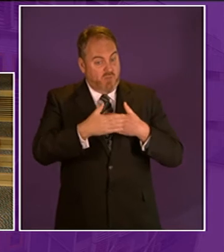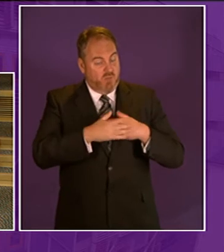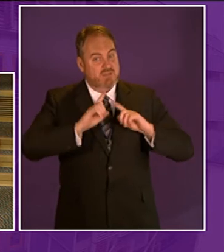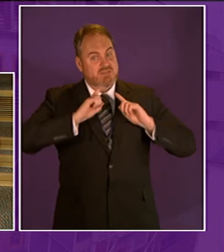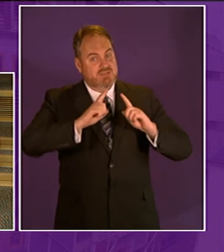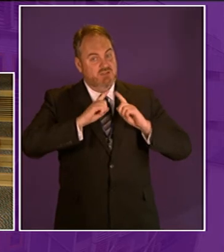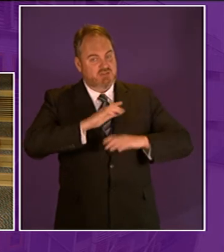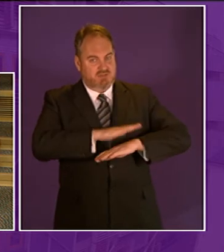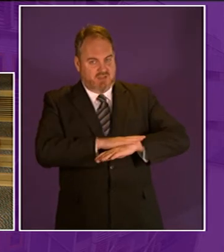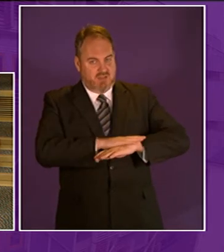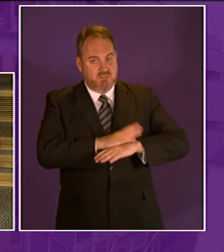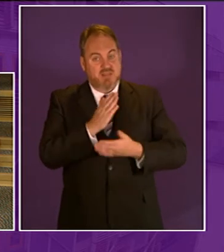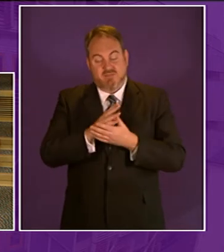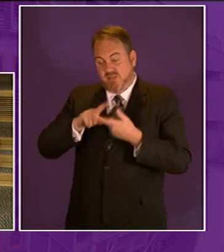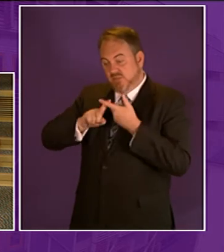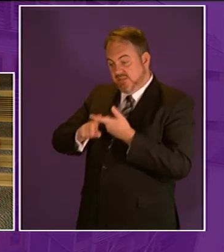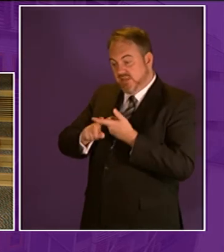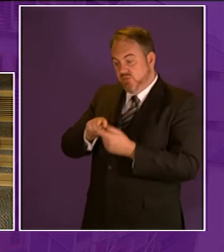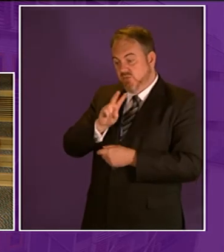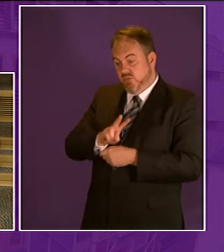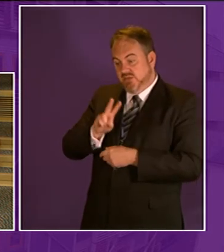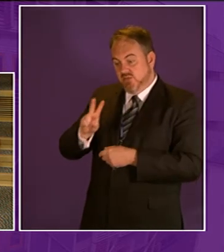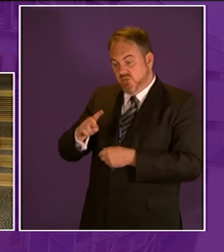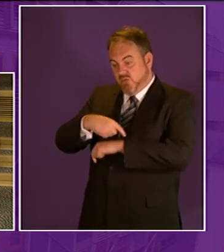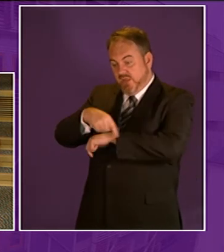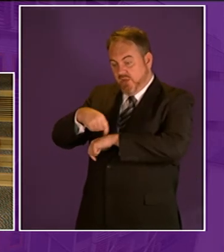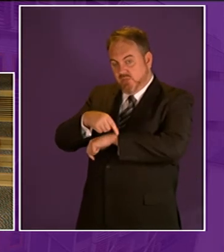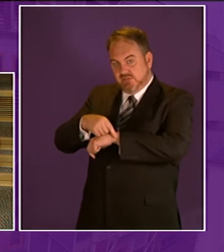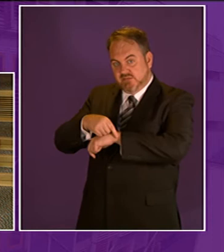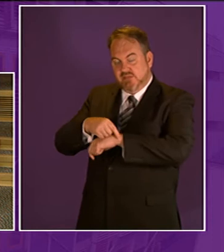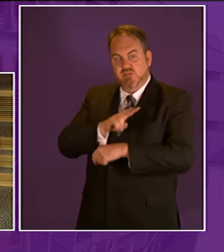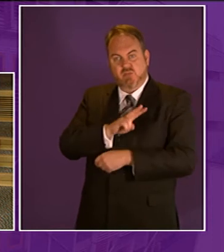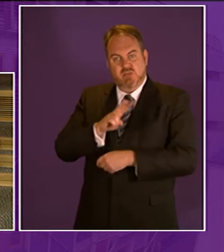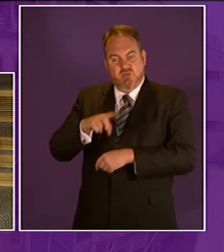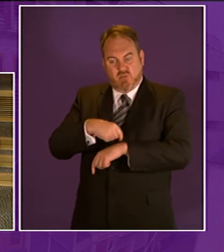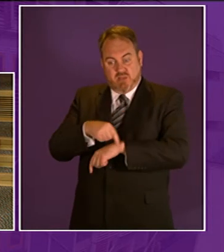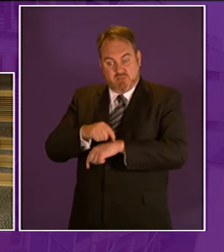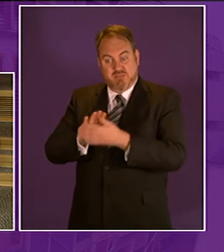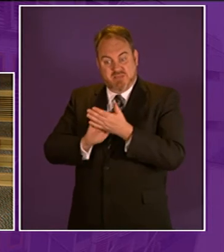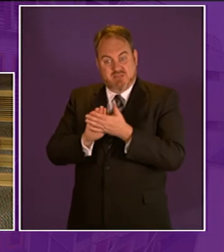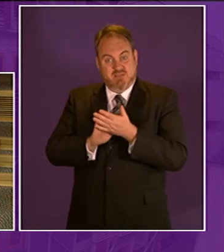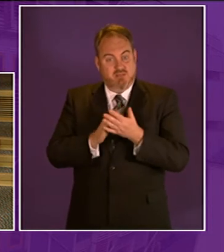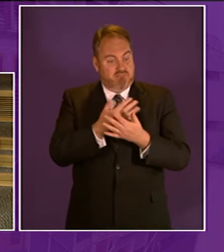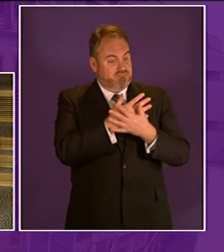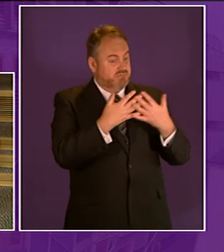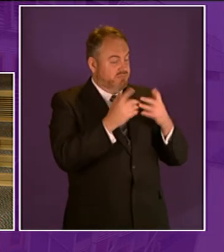If contact time was set at 22 hours, the number of hours that are taught would reduce at 18 colleges.